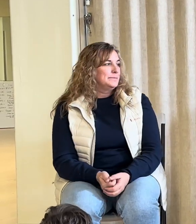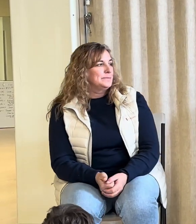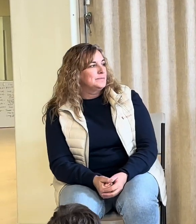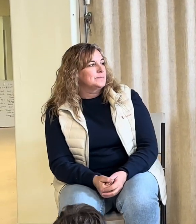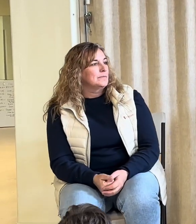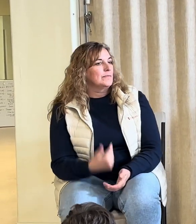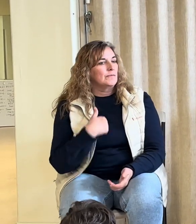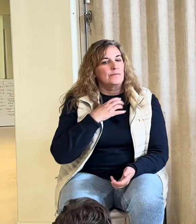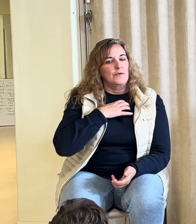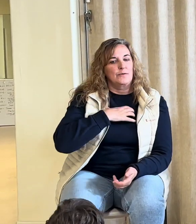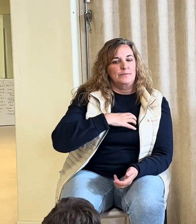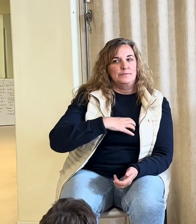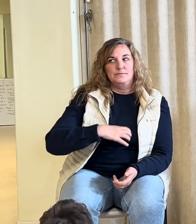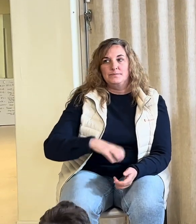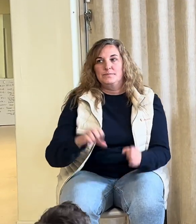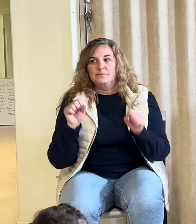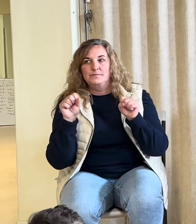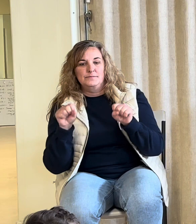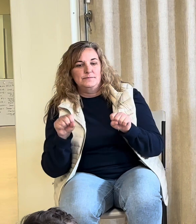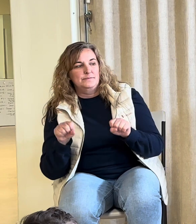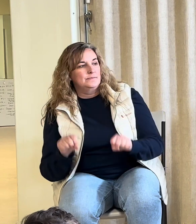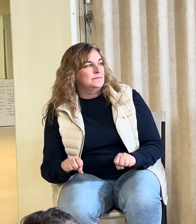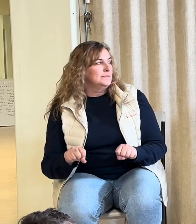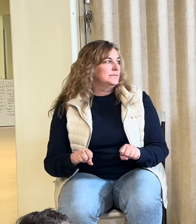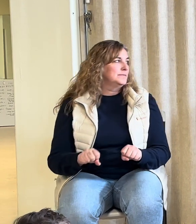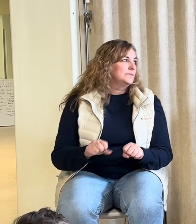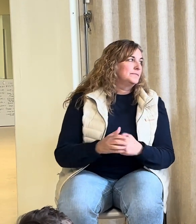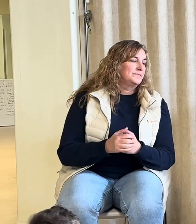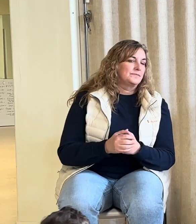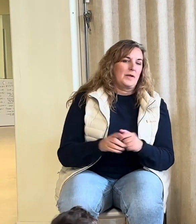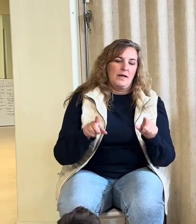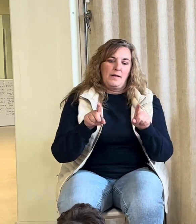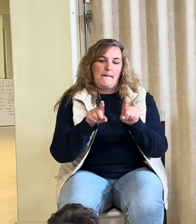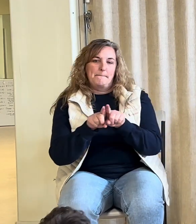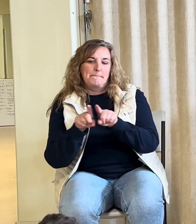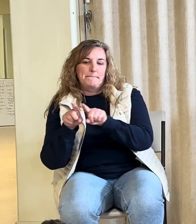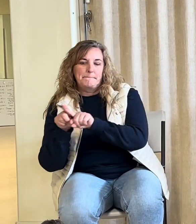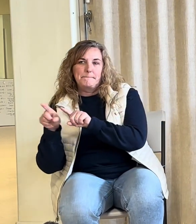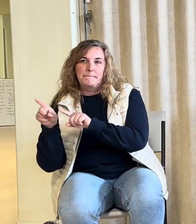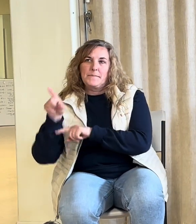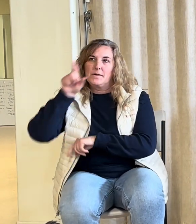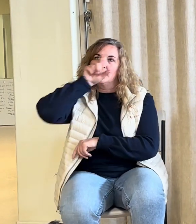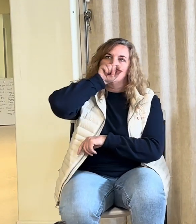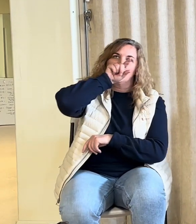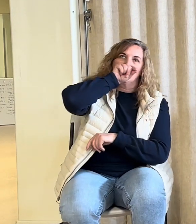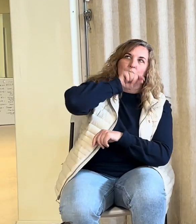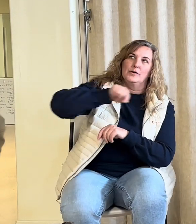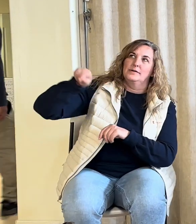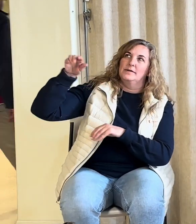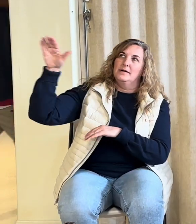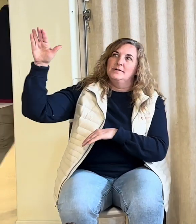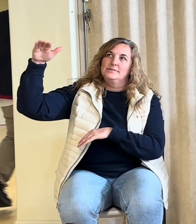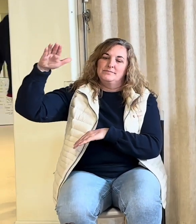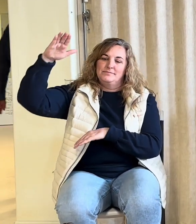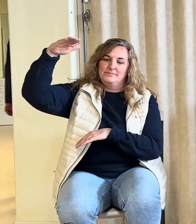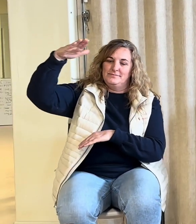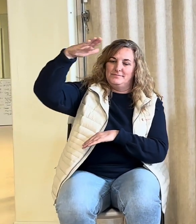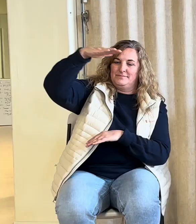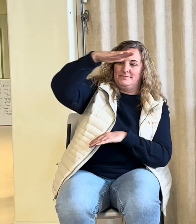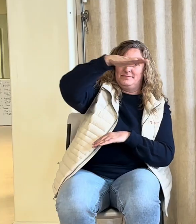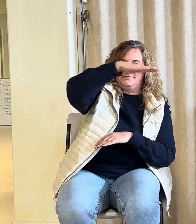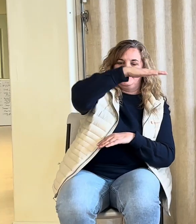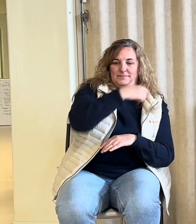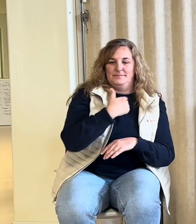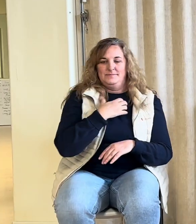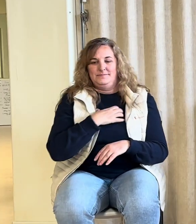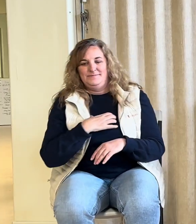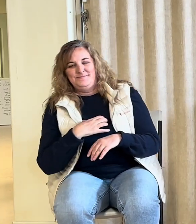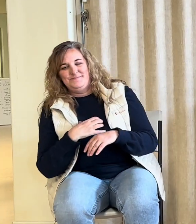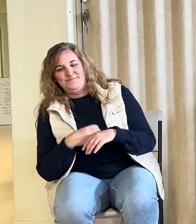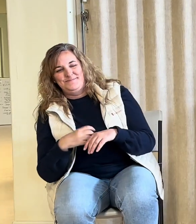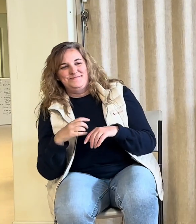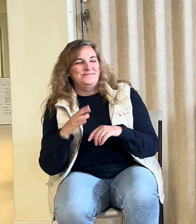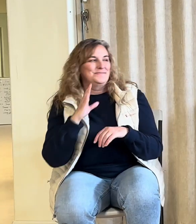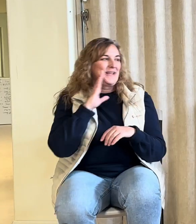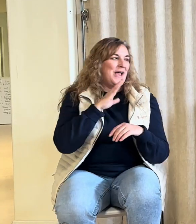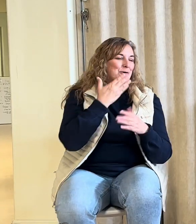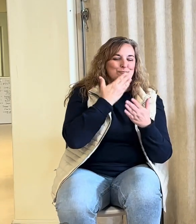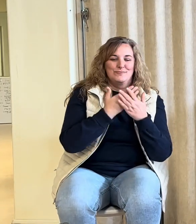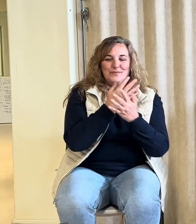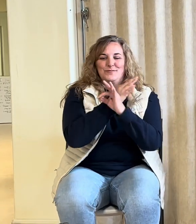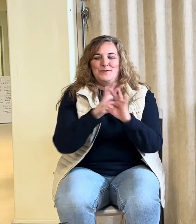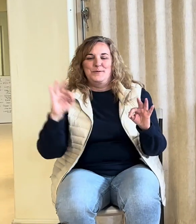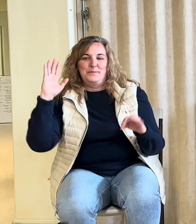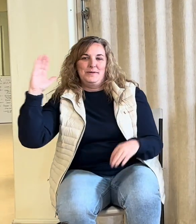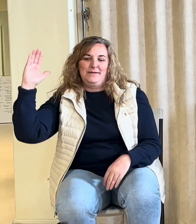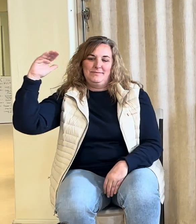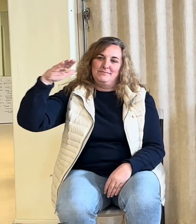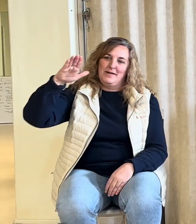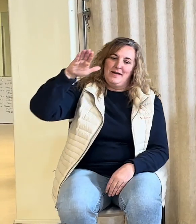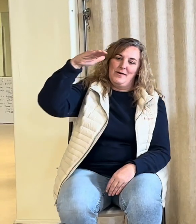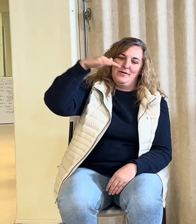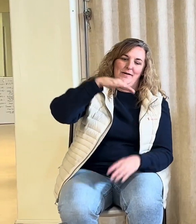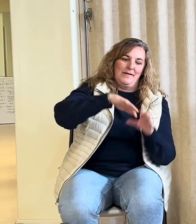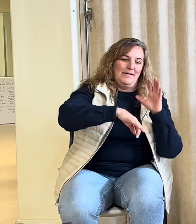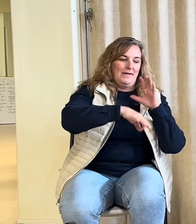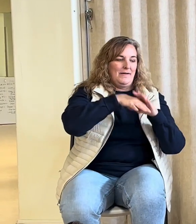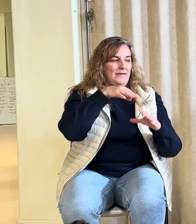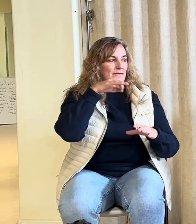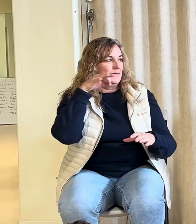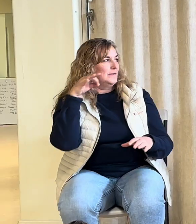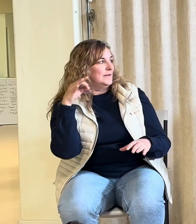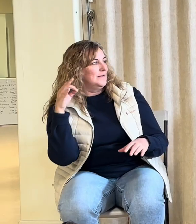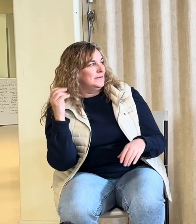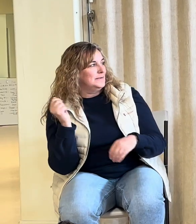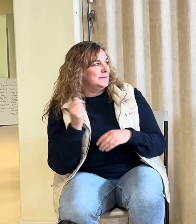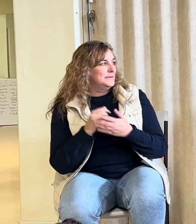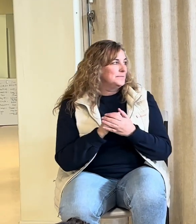I wish I could be like a bird in the sky How sweet would it be if I found I could fly